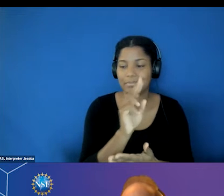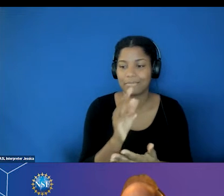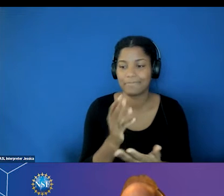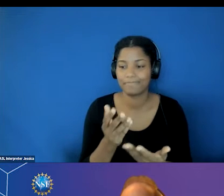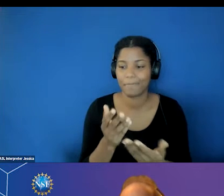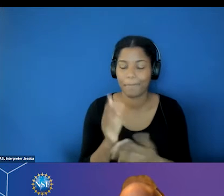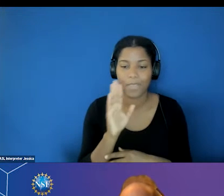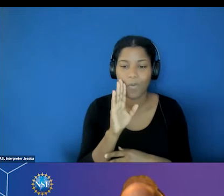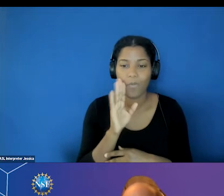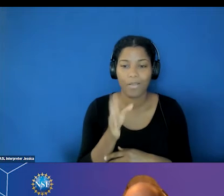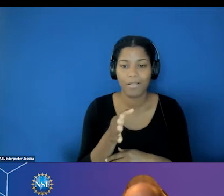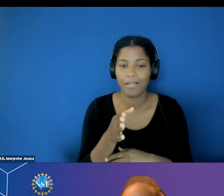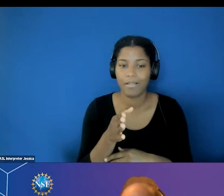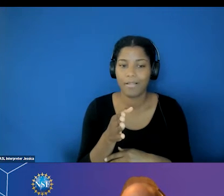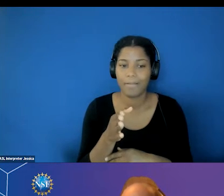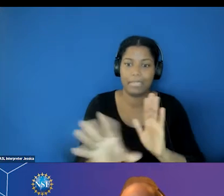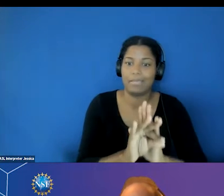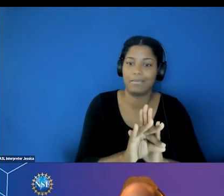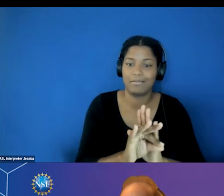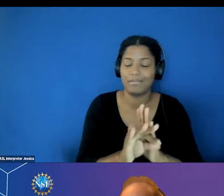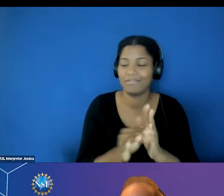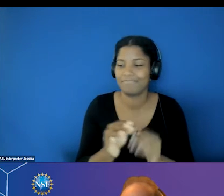to come to NSF, and not all proposals that,